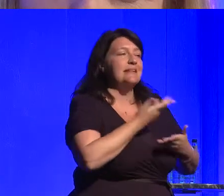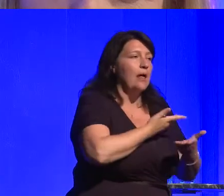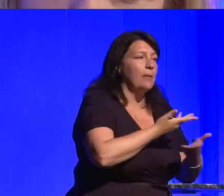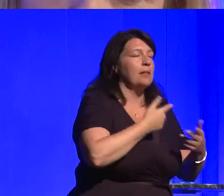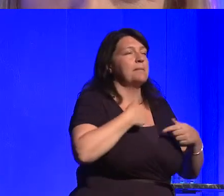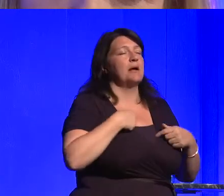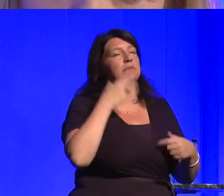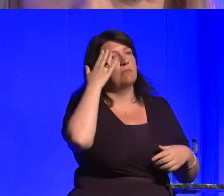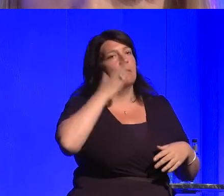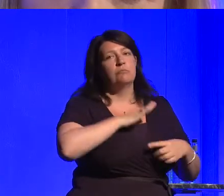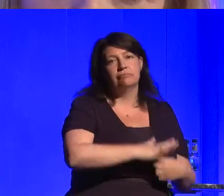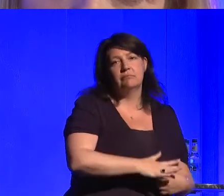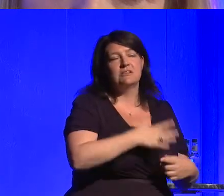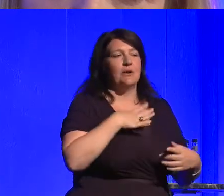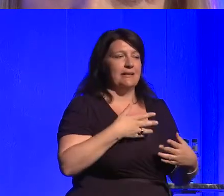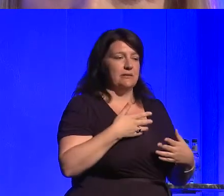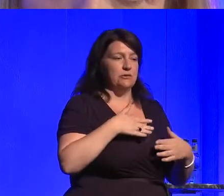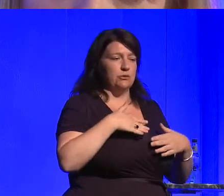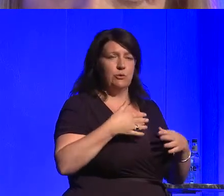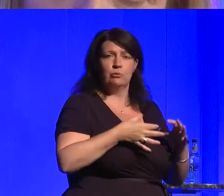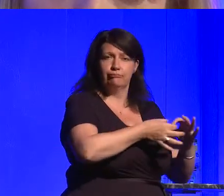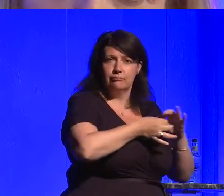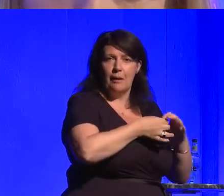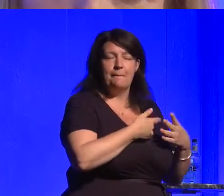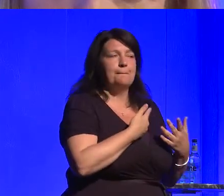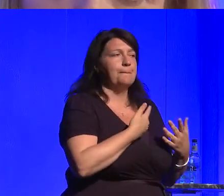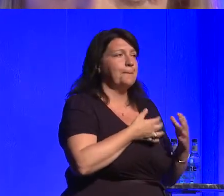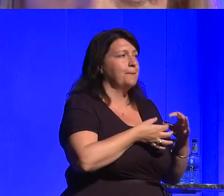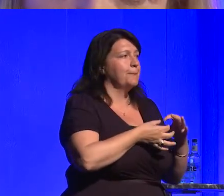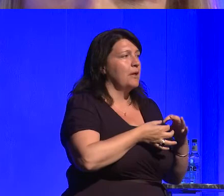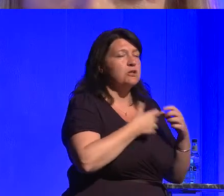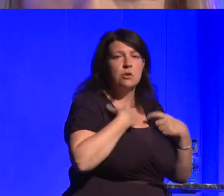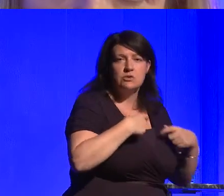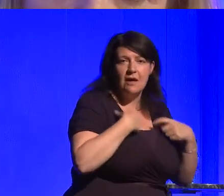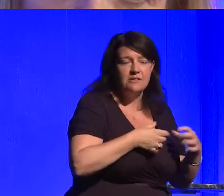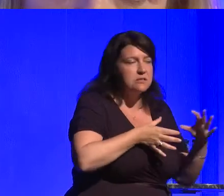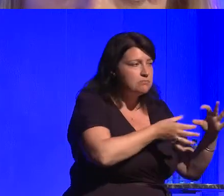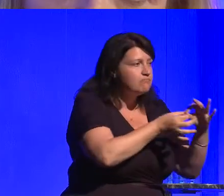the NHS clinicians and staff; we have to engage with social services, we have to engage with